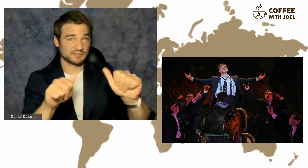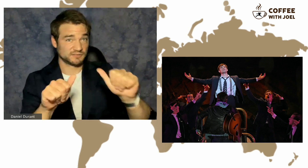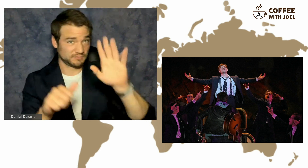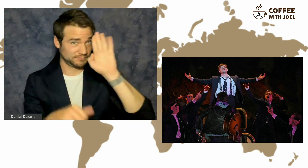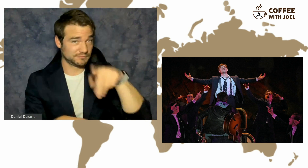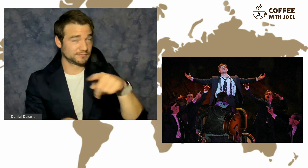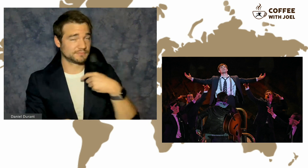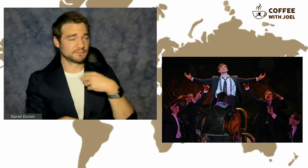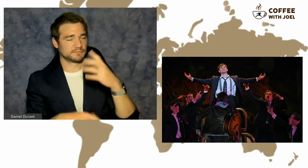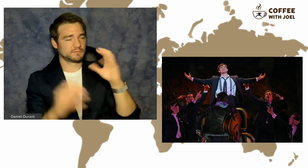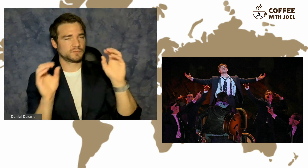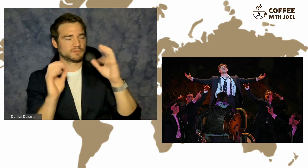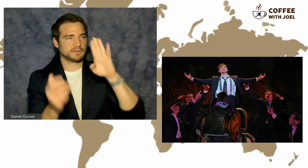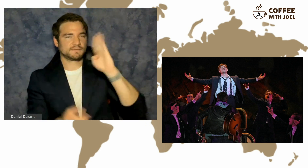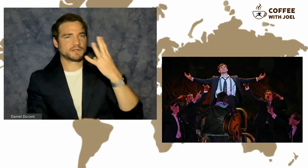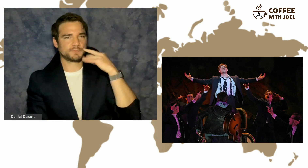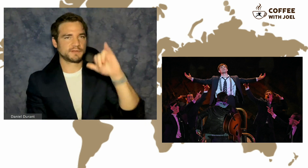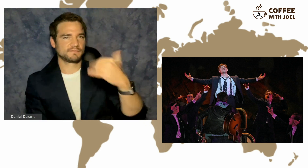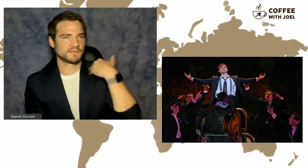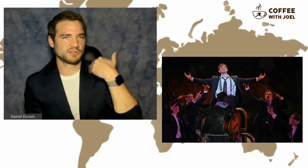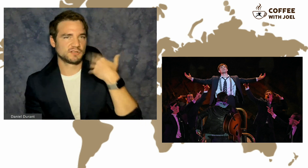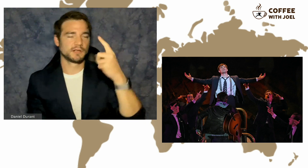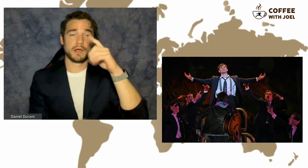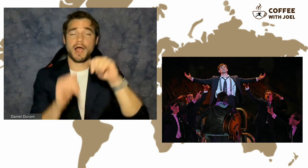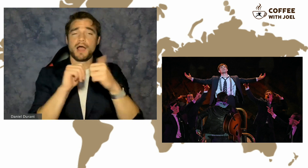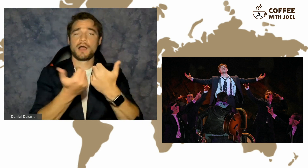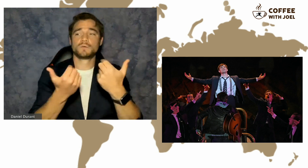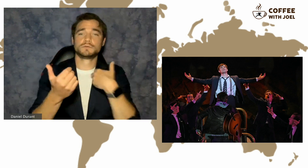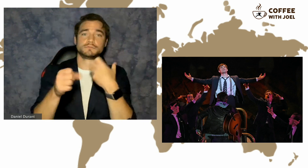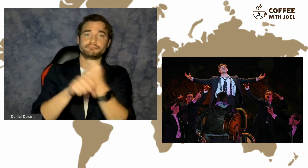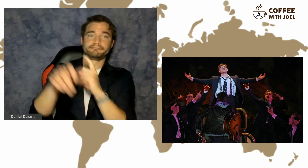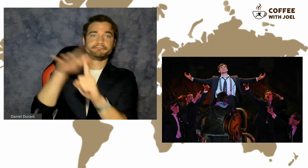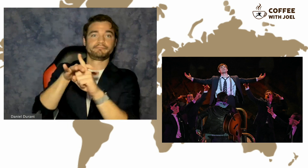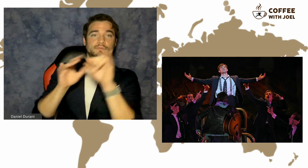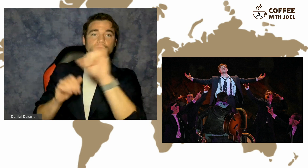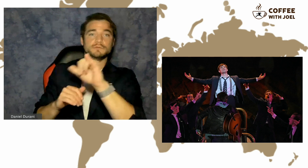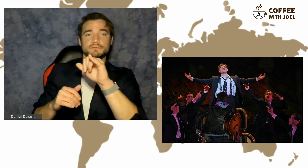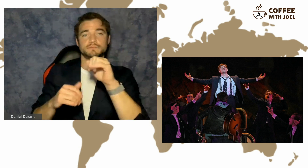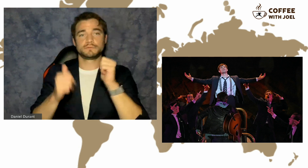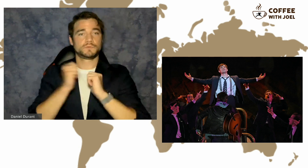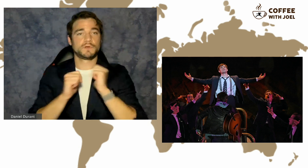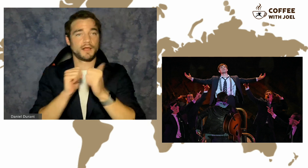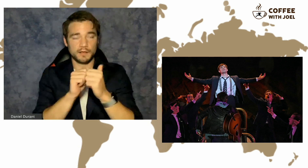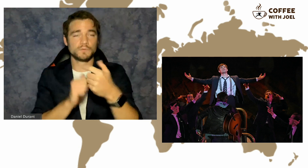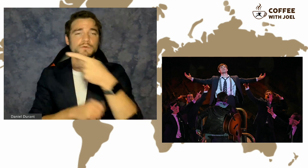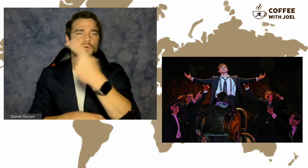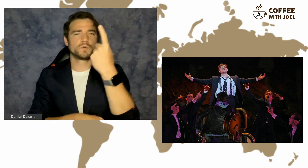I didn’t audition. I never experienced that before. How did I get that role?